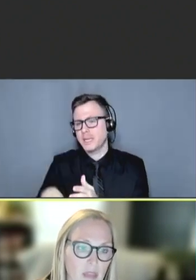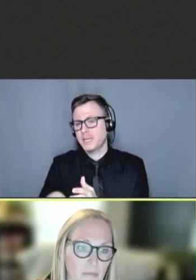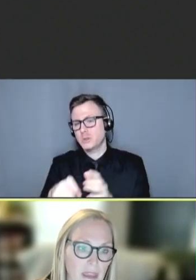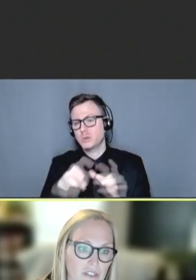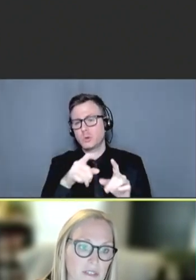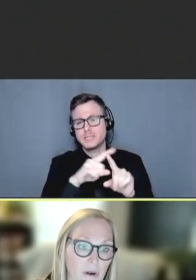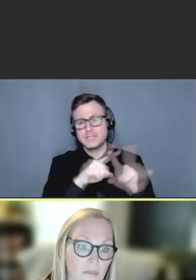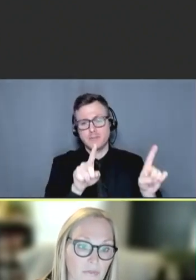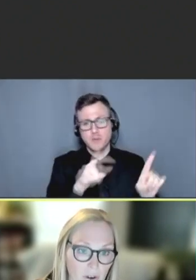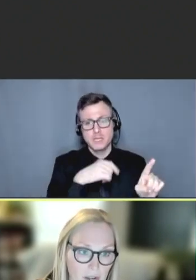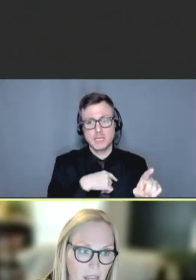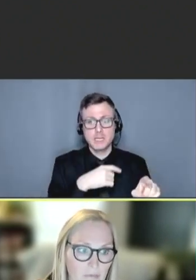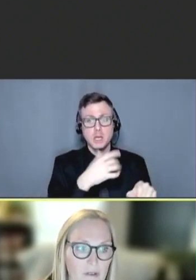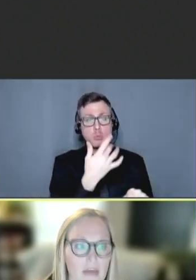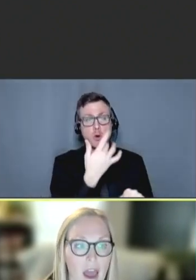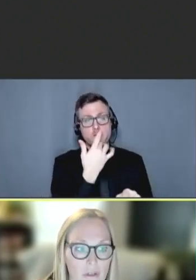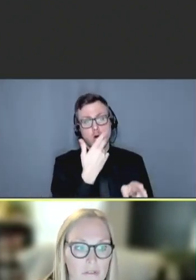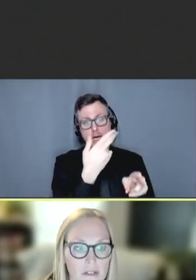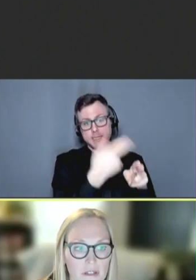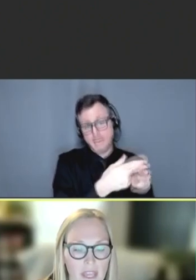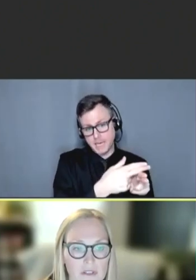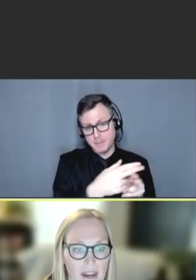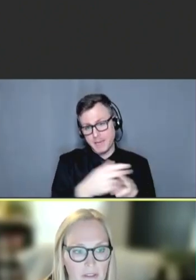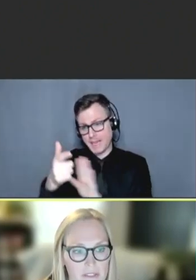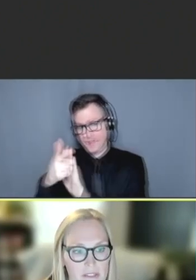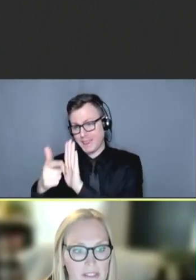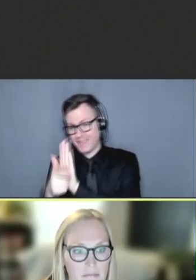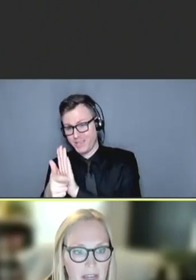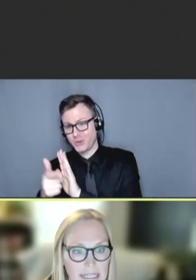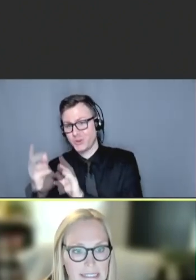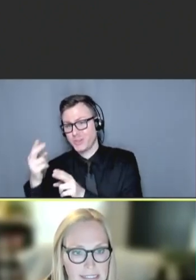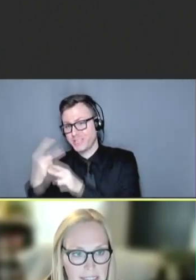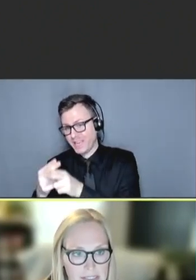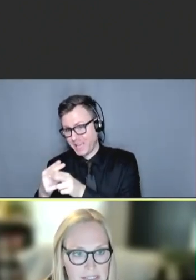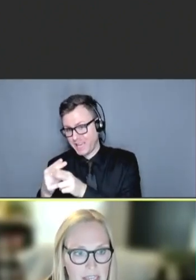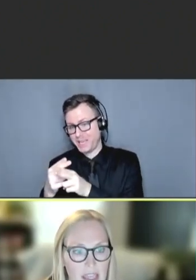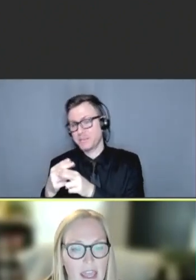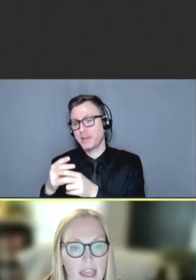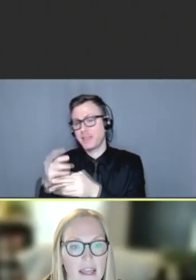patient's preferred name from other legal names or aliases that might exist.